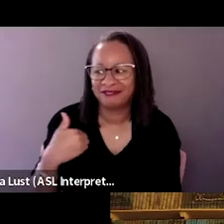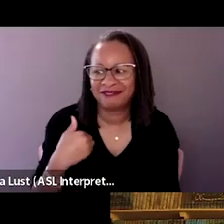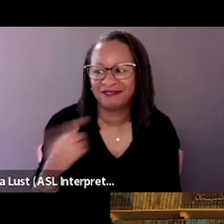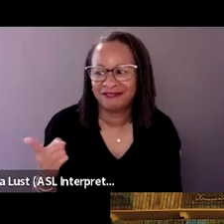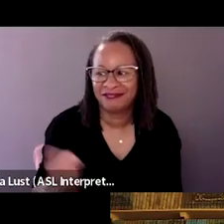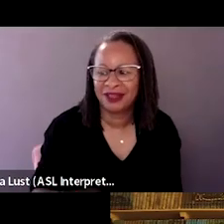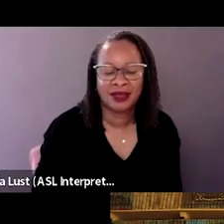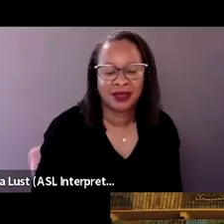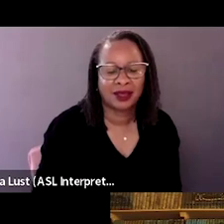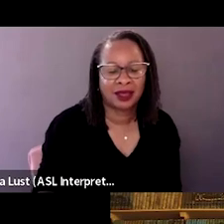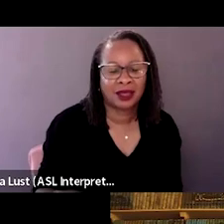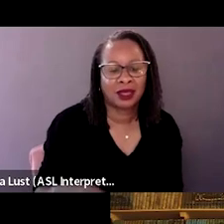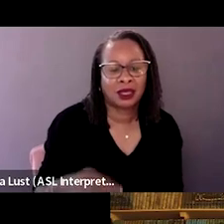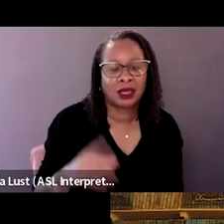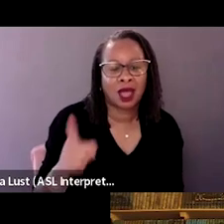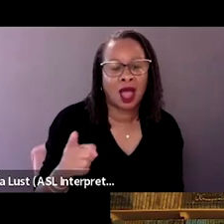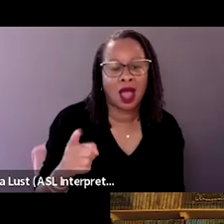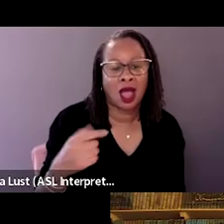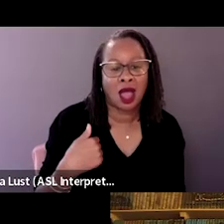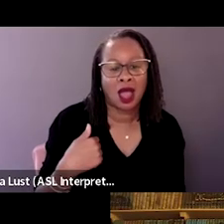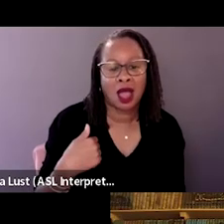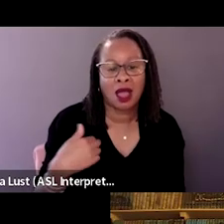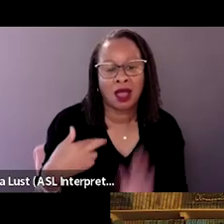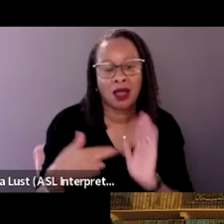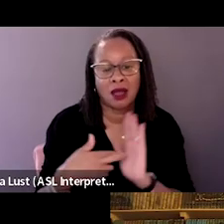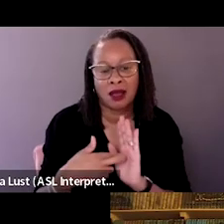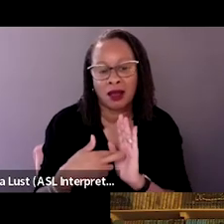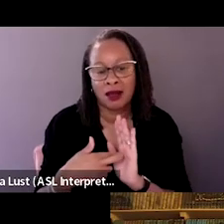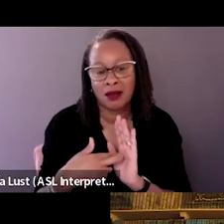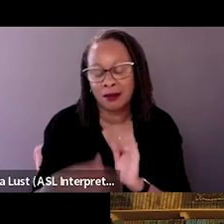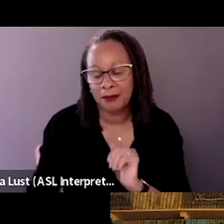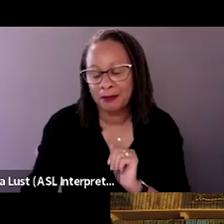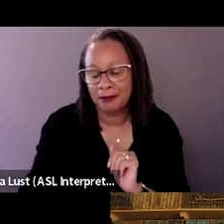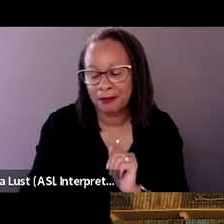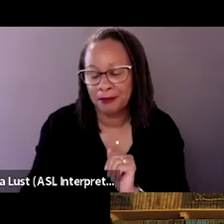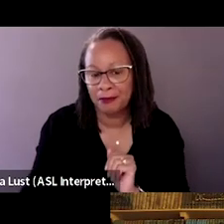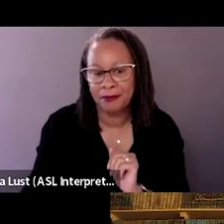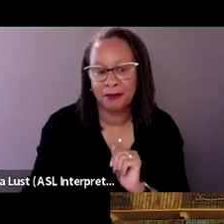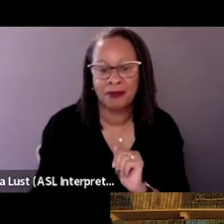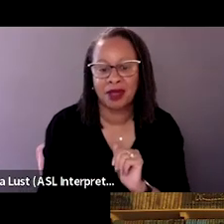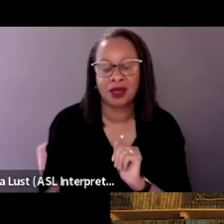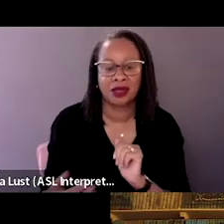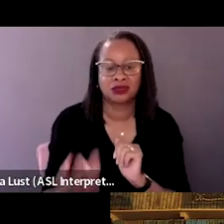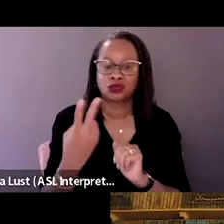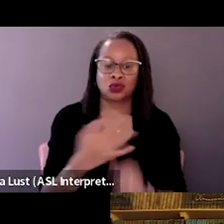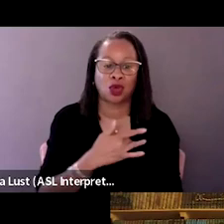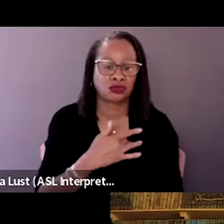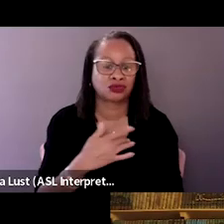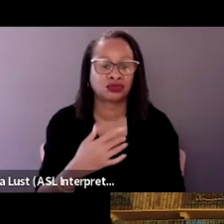I'm representing here two hearts you can compromise. One of them is I'm the Head of Programs